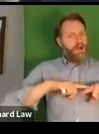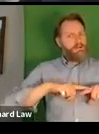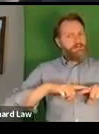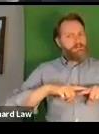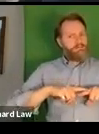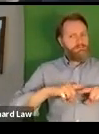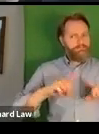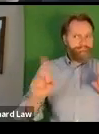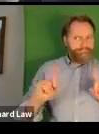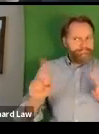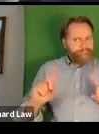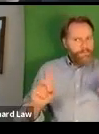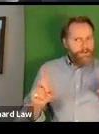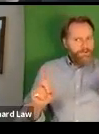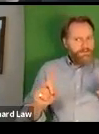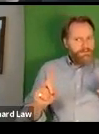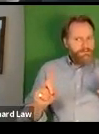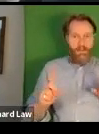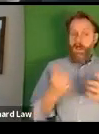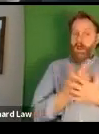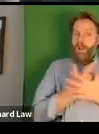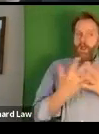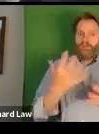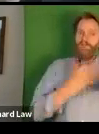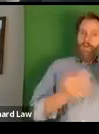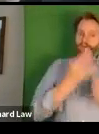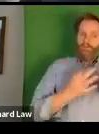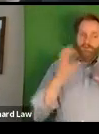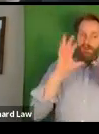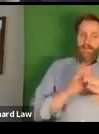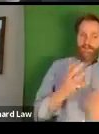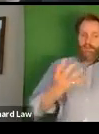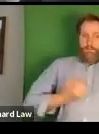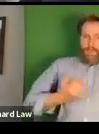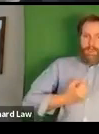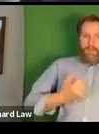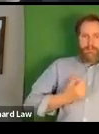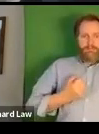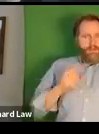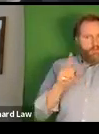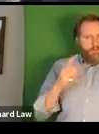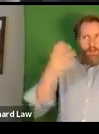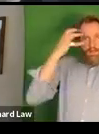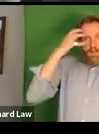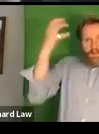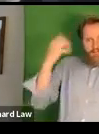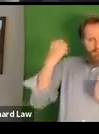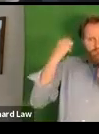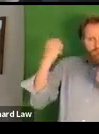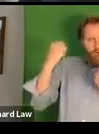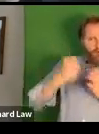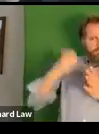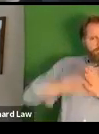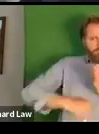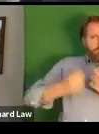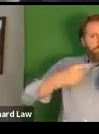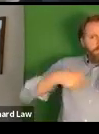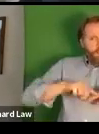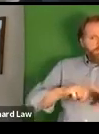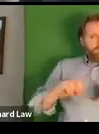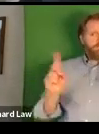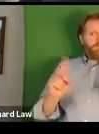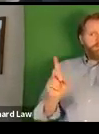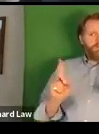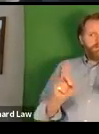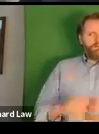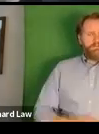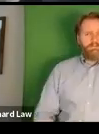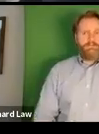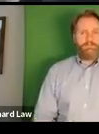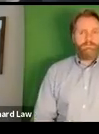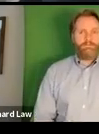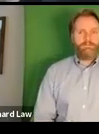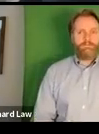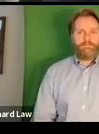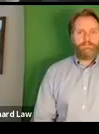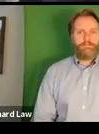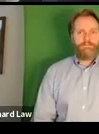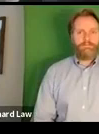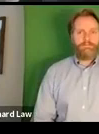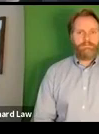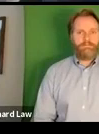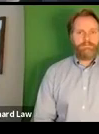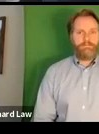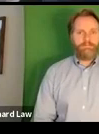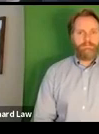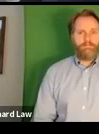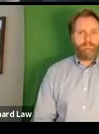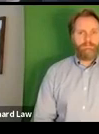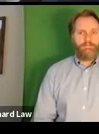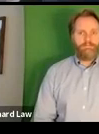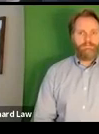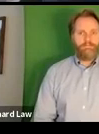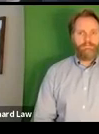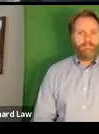lot of questions about pay so it would be a good one to address Mark